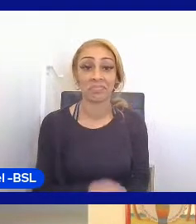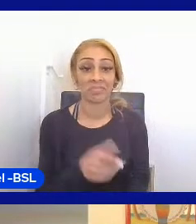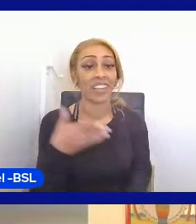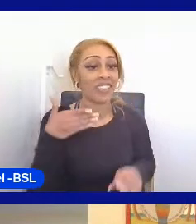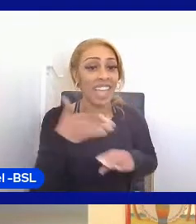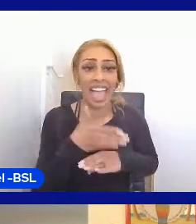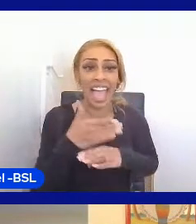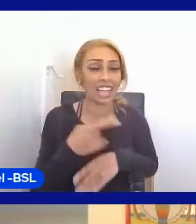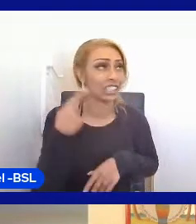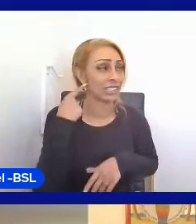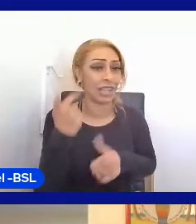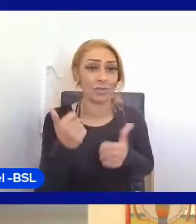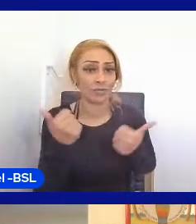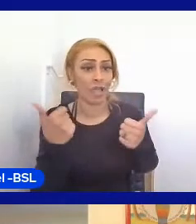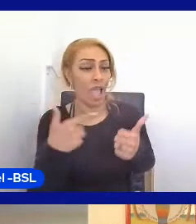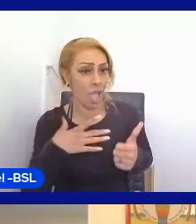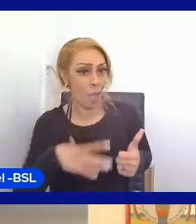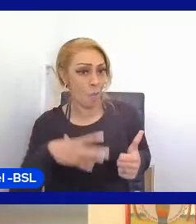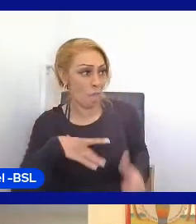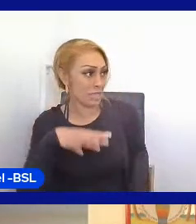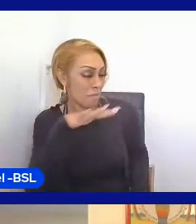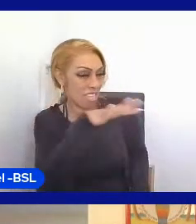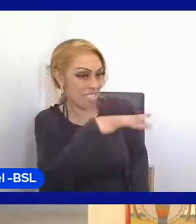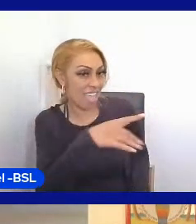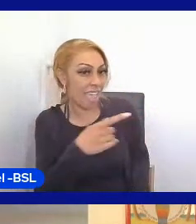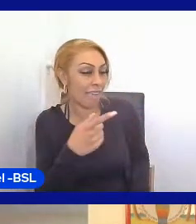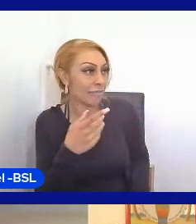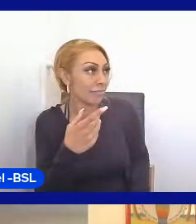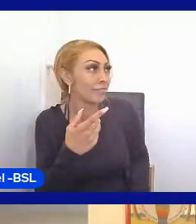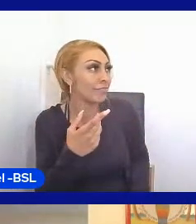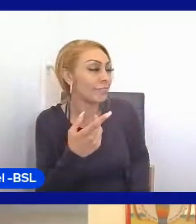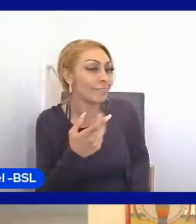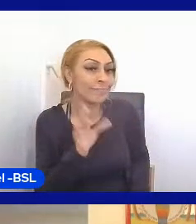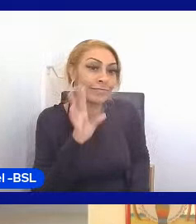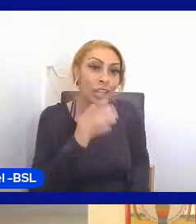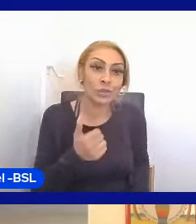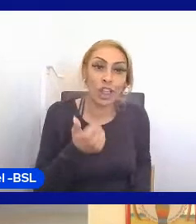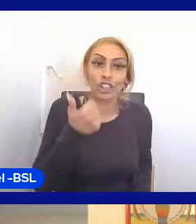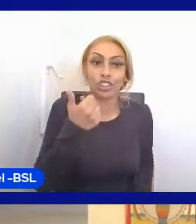The turbine Hall action sounds wild, I want to be there, it sounds like a great intervention.